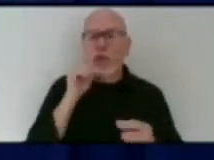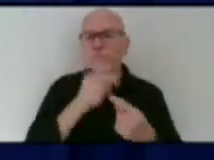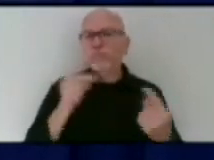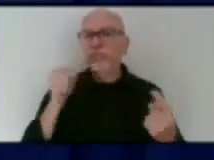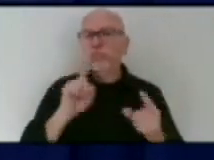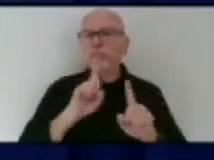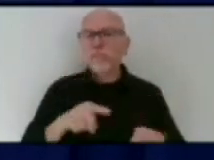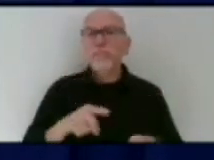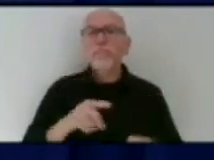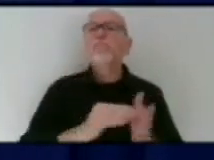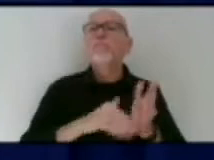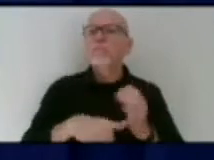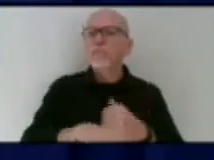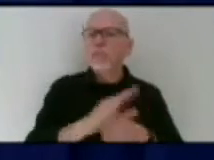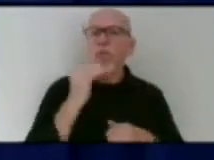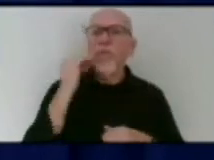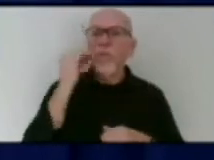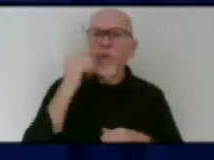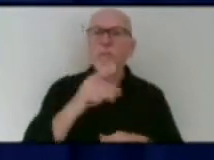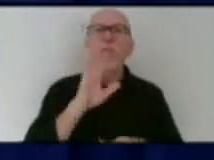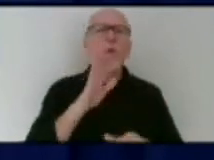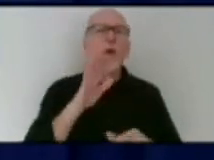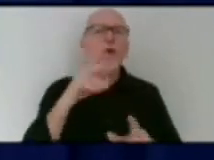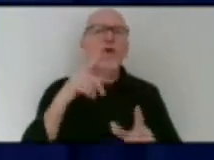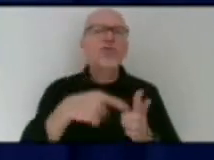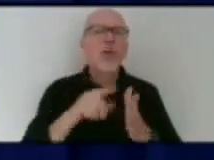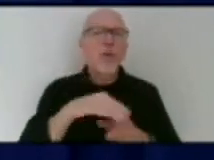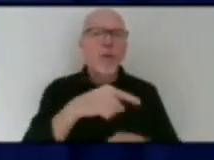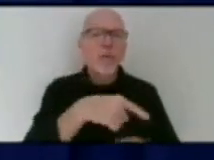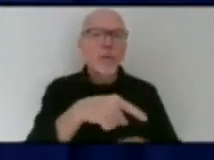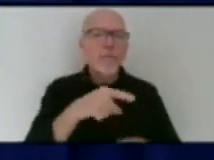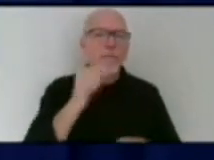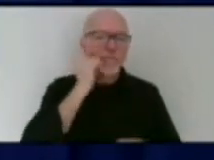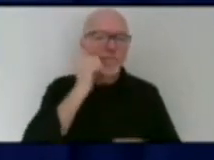be followed up daily. Dr. Weaver and her team will continue to work with